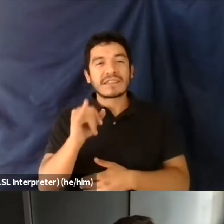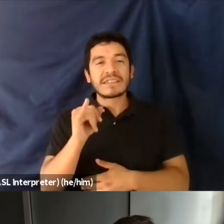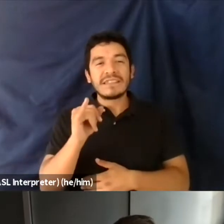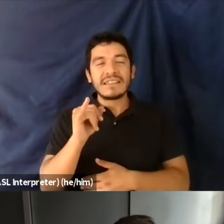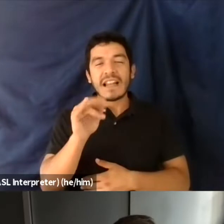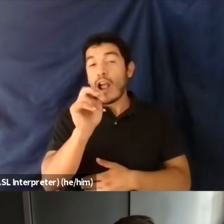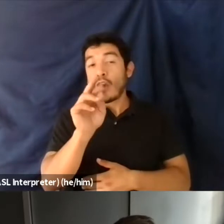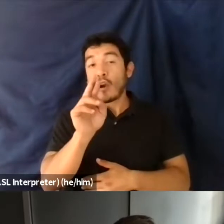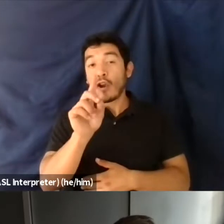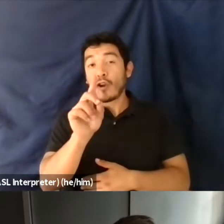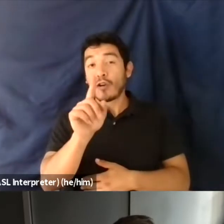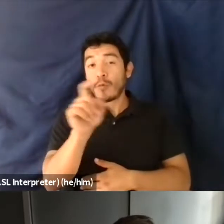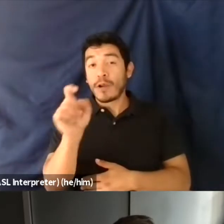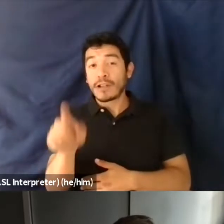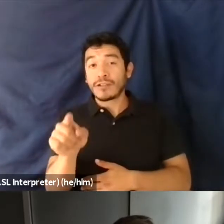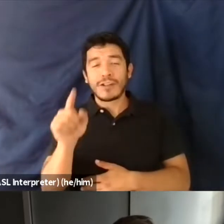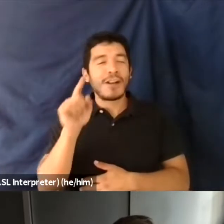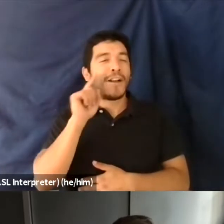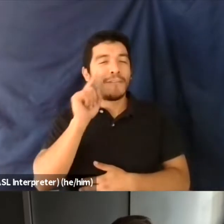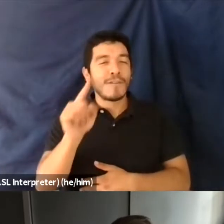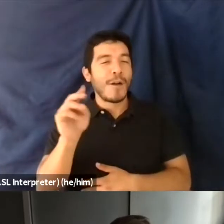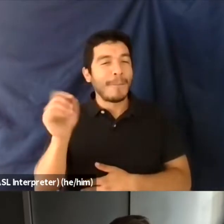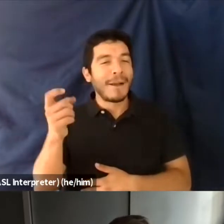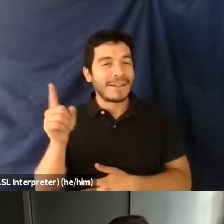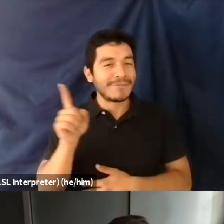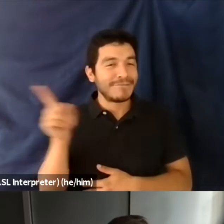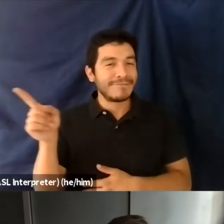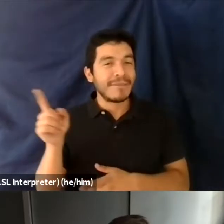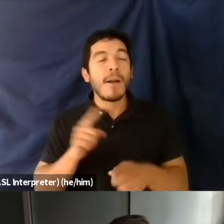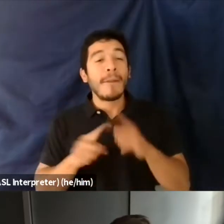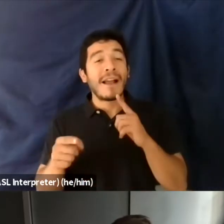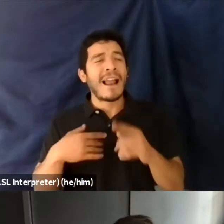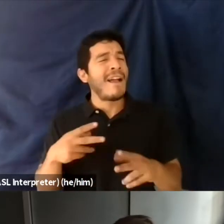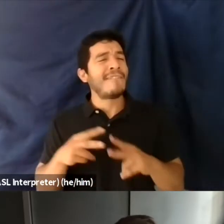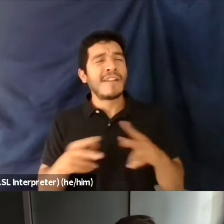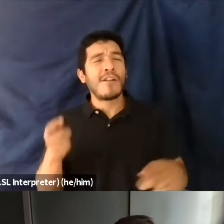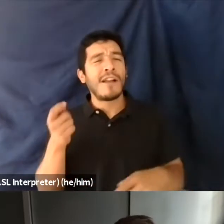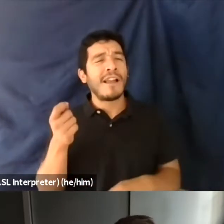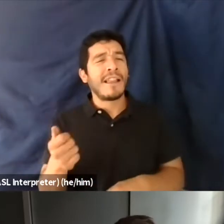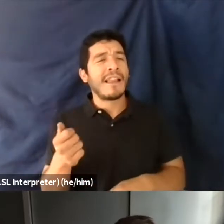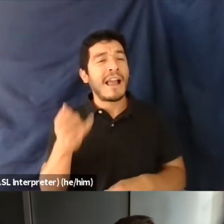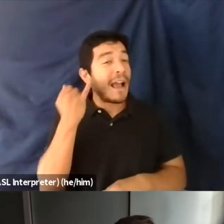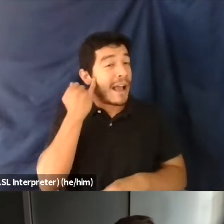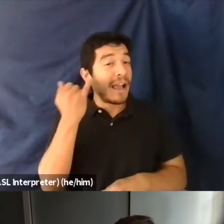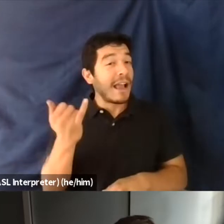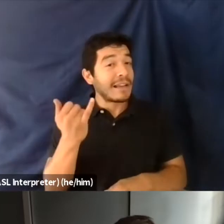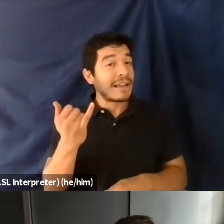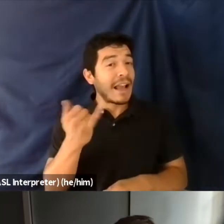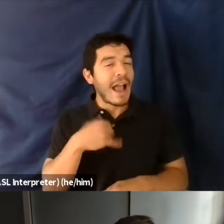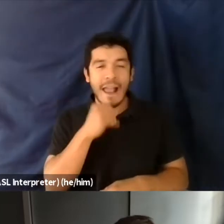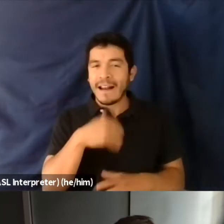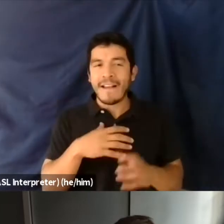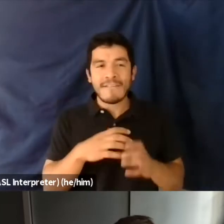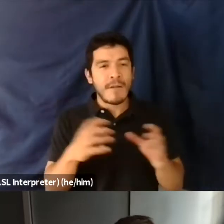but I will say I had always had very little idea. Like I didn't have much planned out ever.